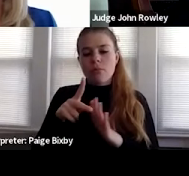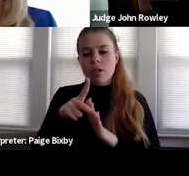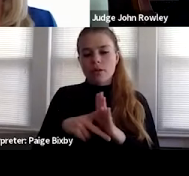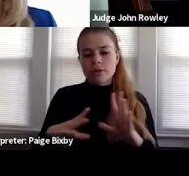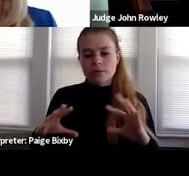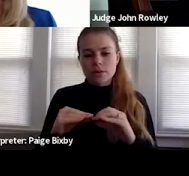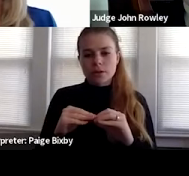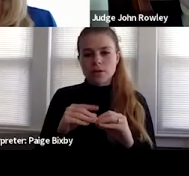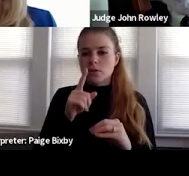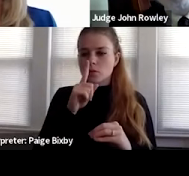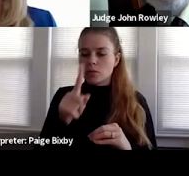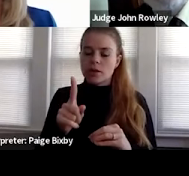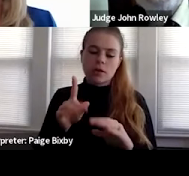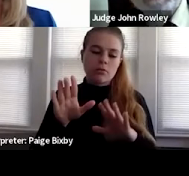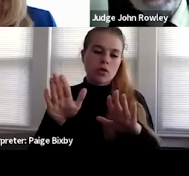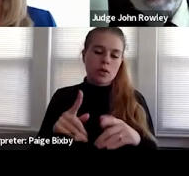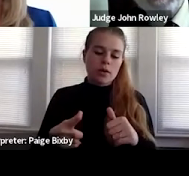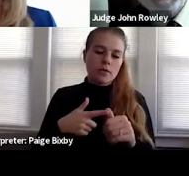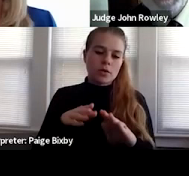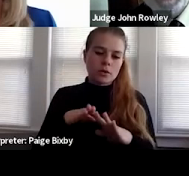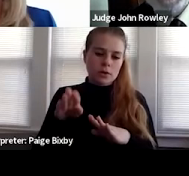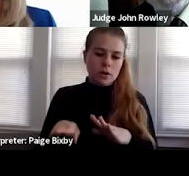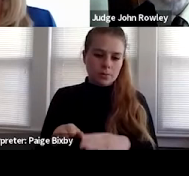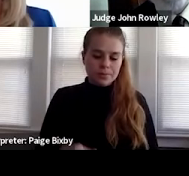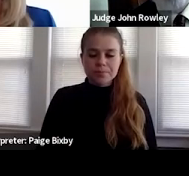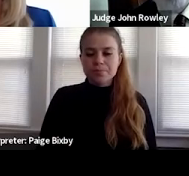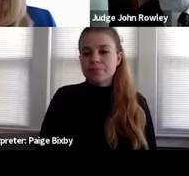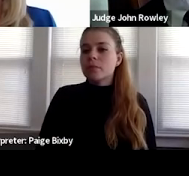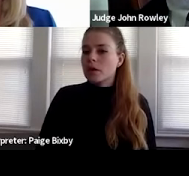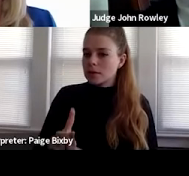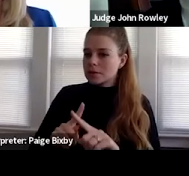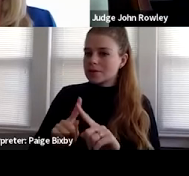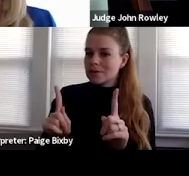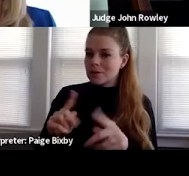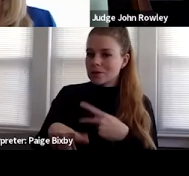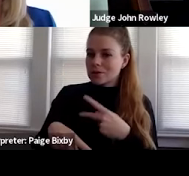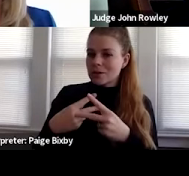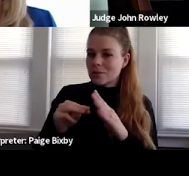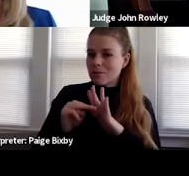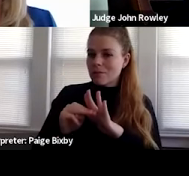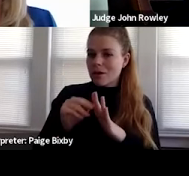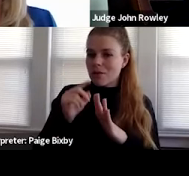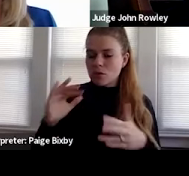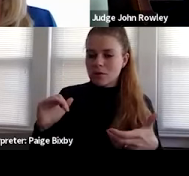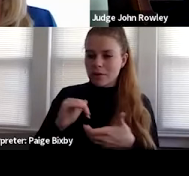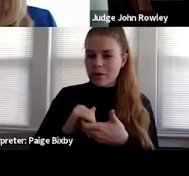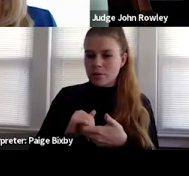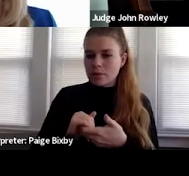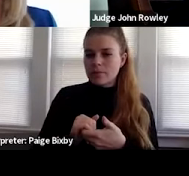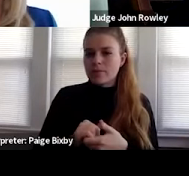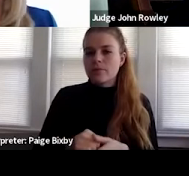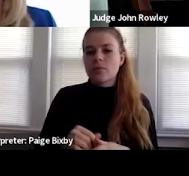is a great first step. There are different models of collaboration. We have heard of ICWA Courts